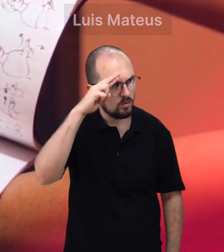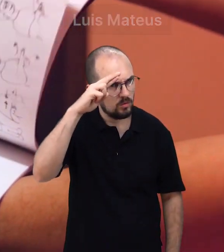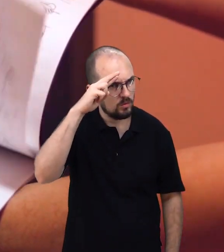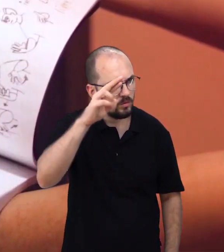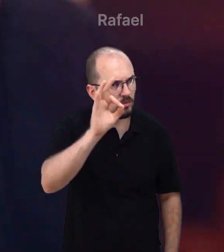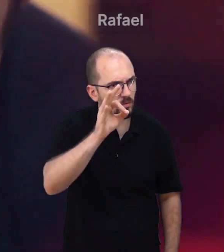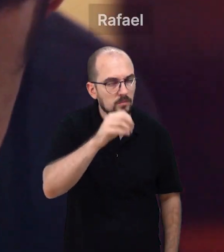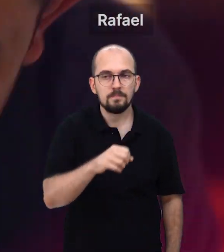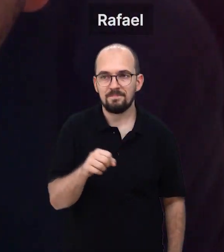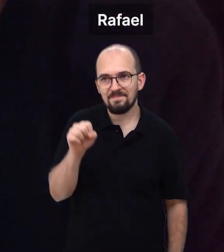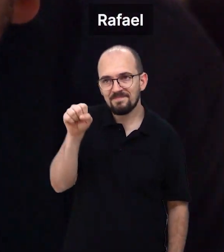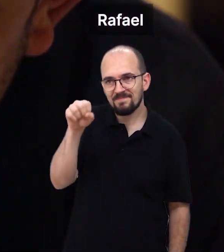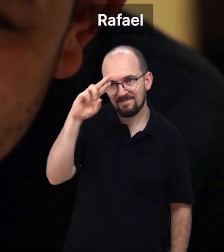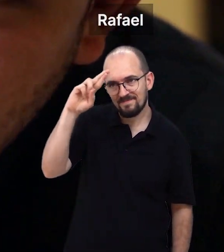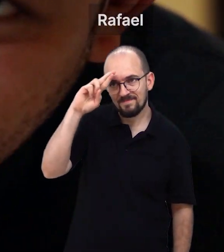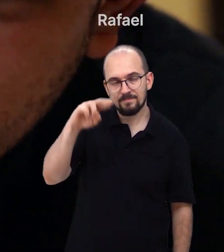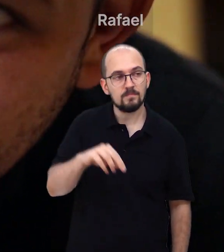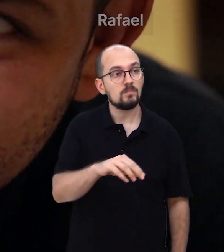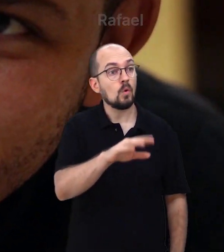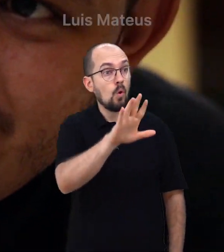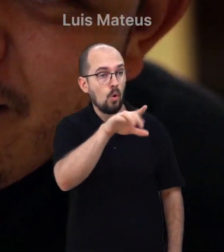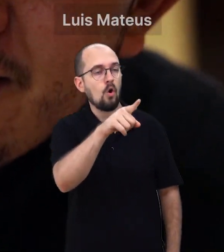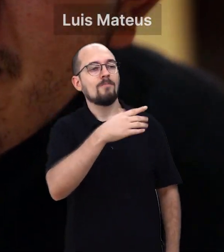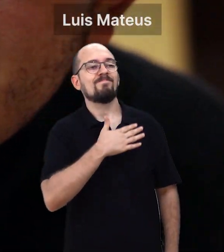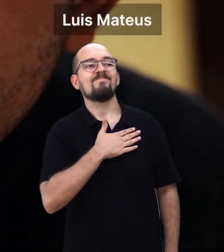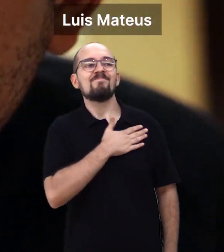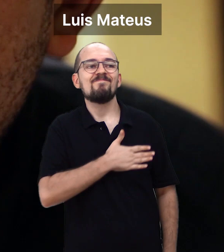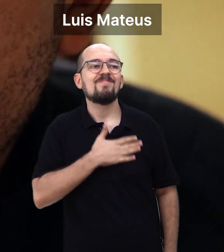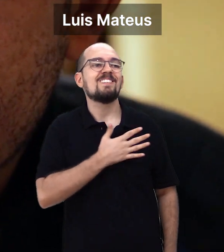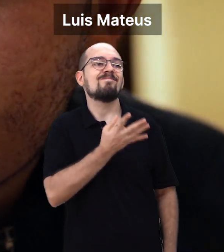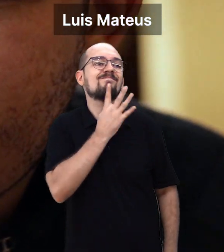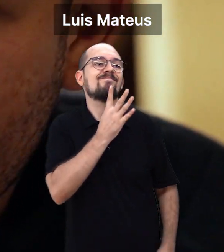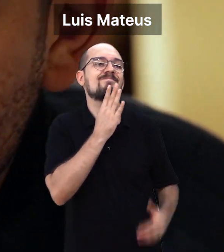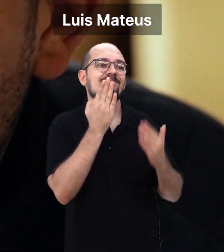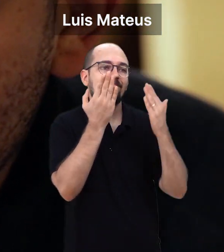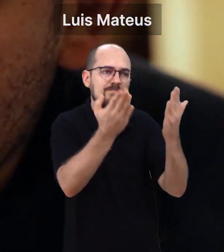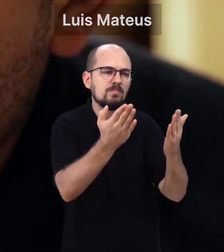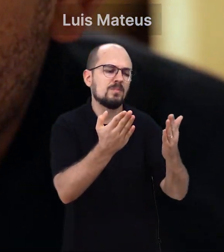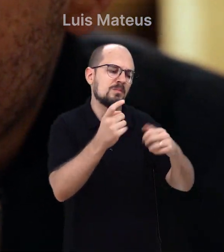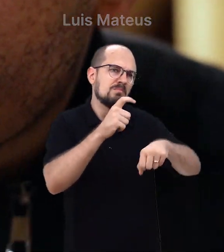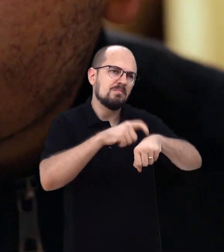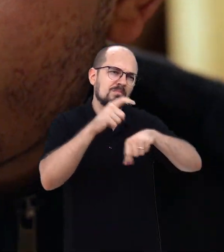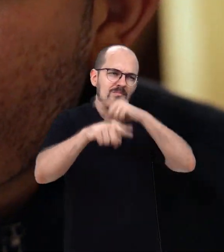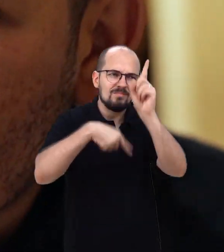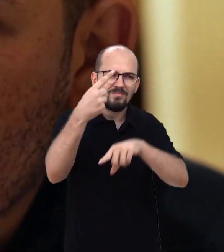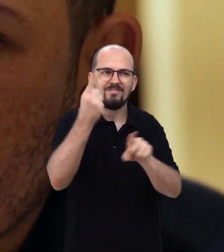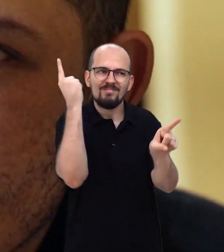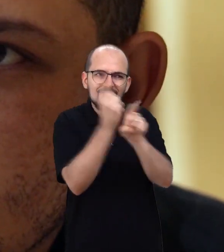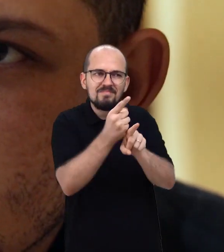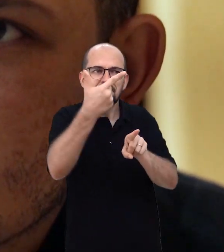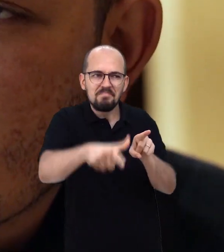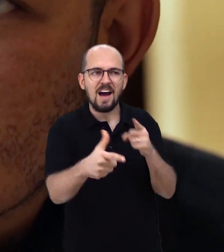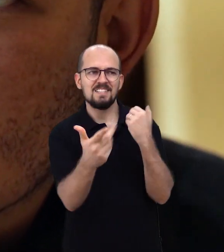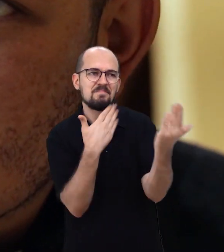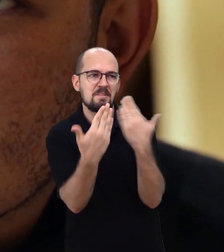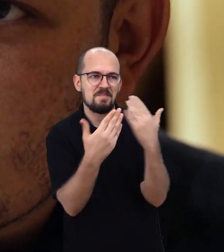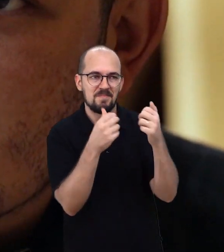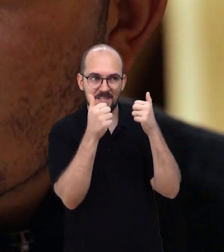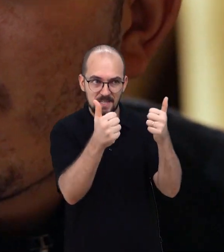[LUIS MATEUS] Is it... Rafael? [RAFAEL] Rafael! [LUIS MATEUS] Rafael, nice to meet you! Maybe we can talk more some other time.